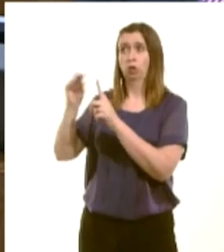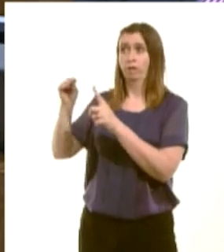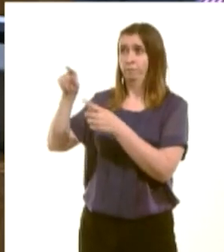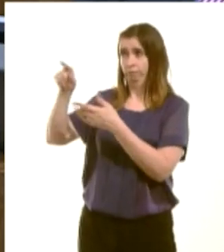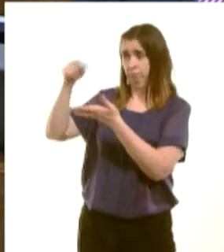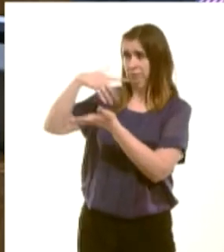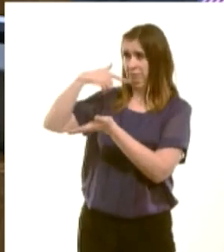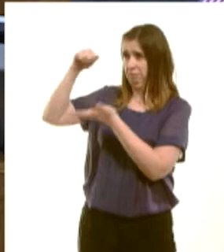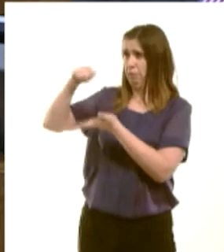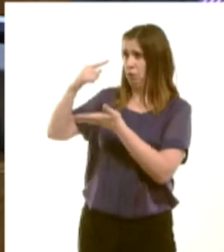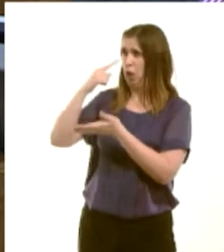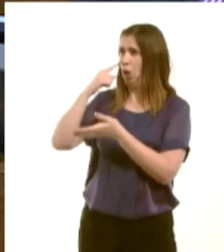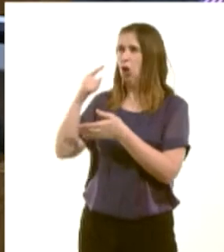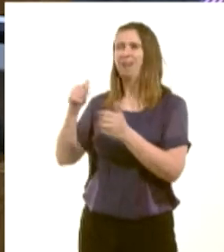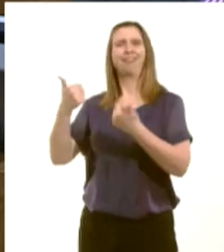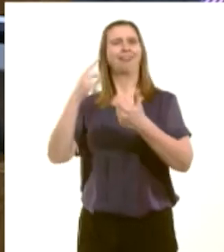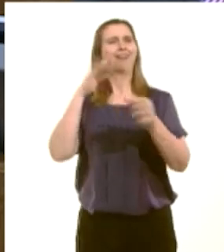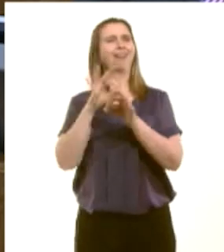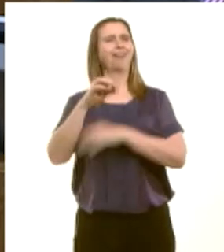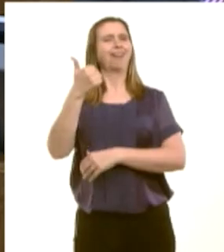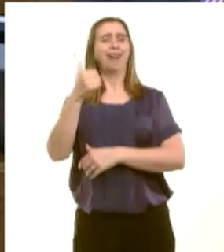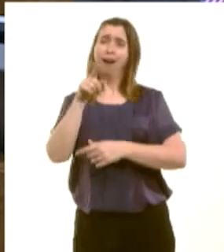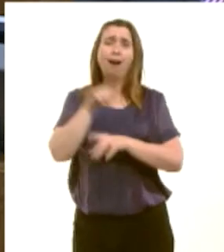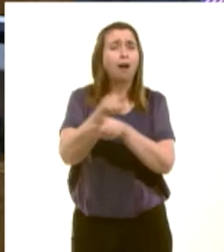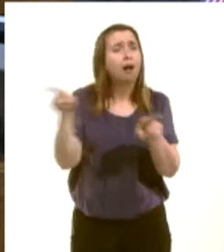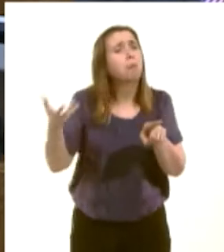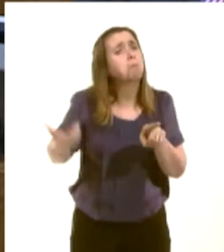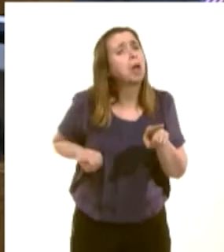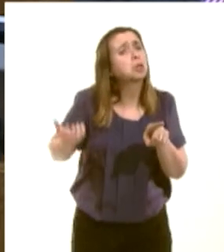for example, for pensioners with private pension funds to be able to access the money in those